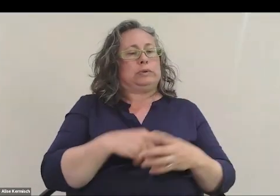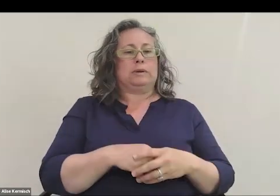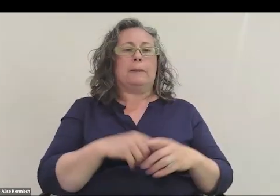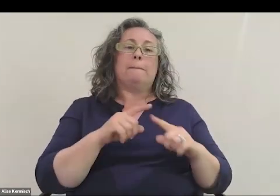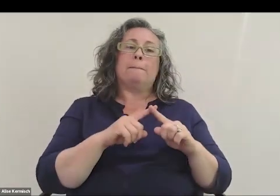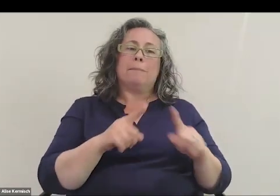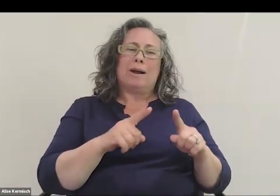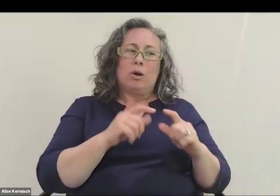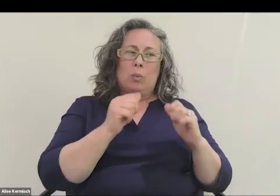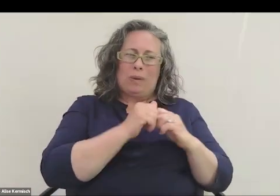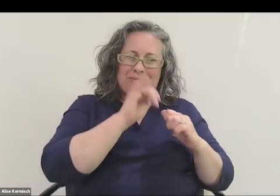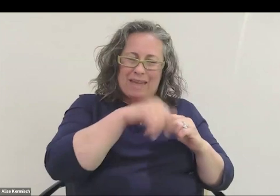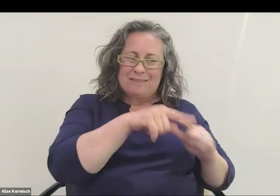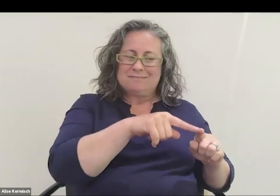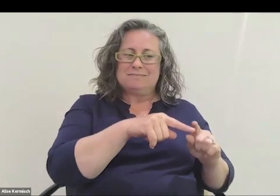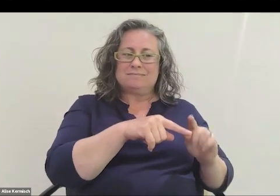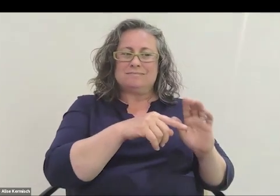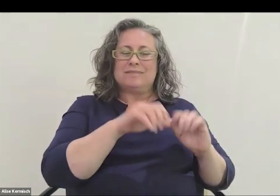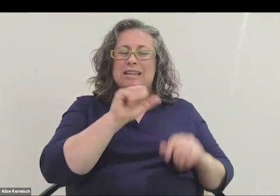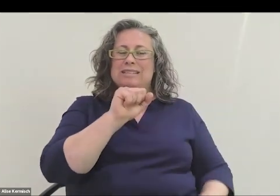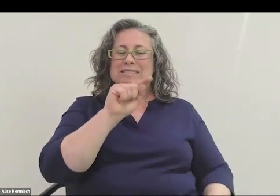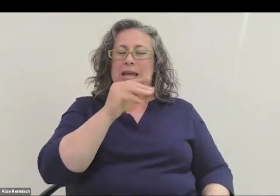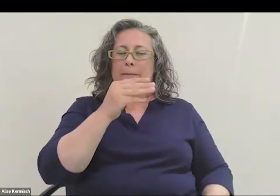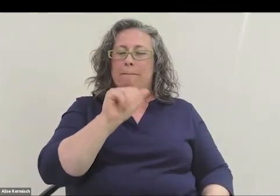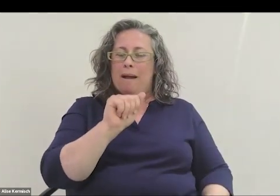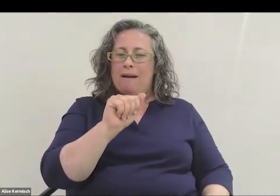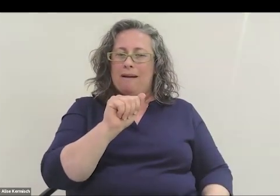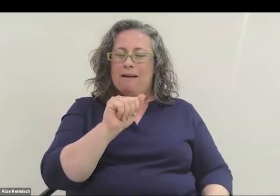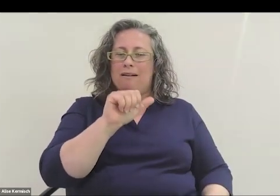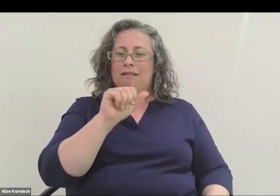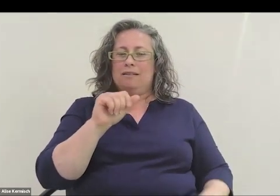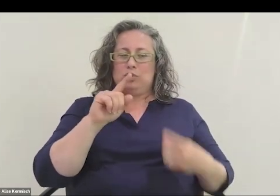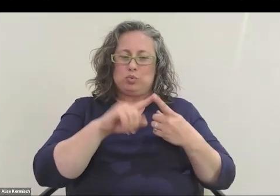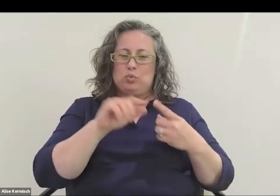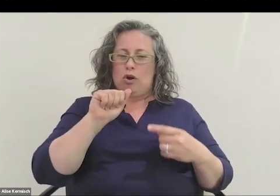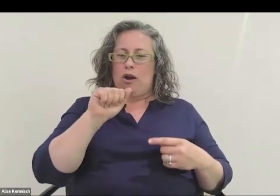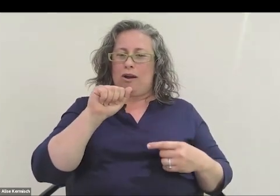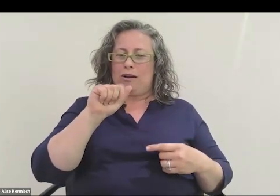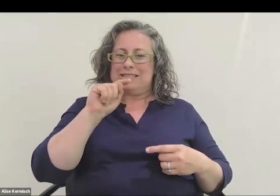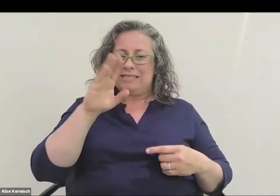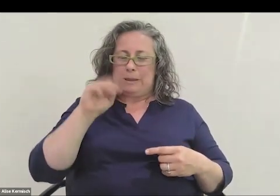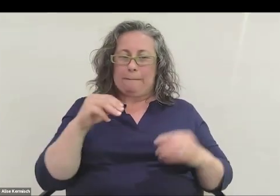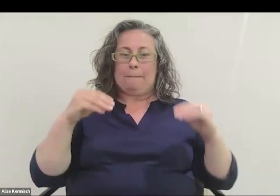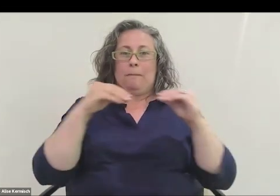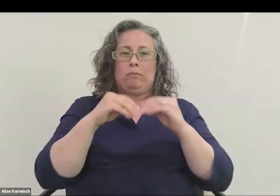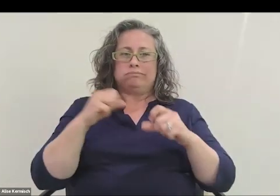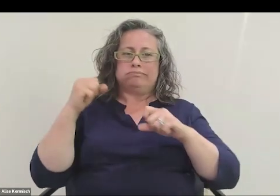In doing so, it stigmatizes autism further, and it makes autistic people, their reception in the world